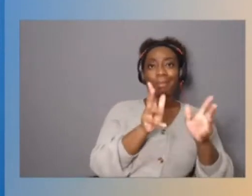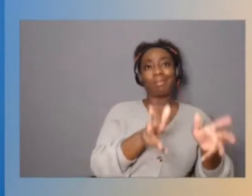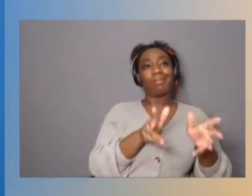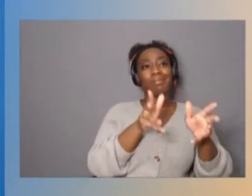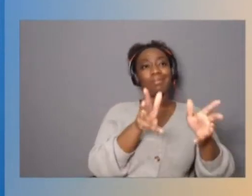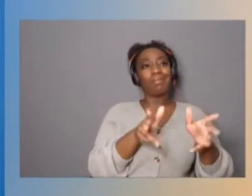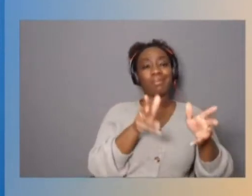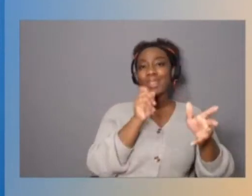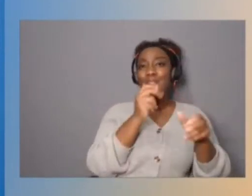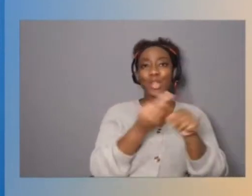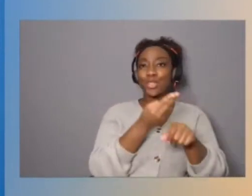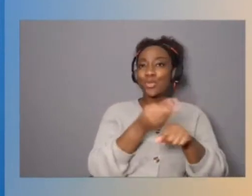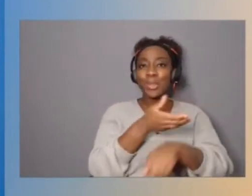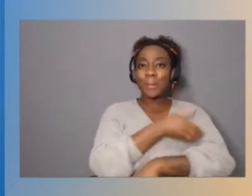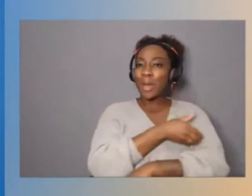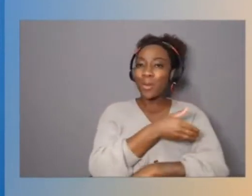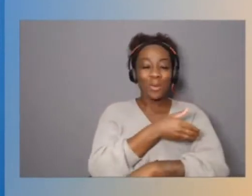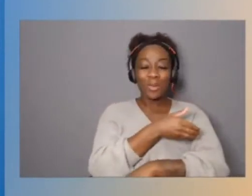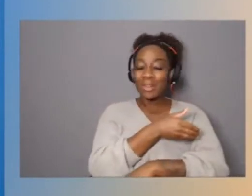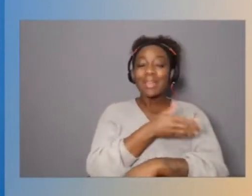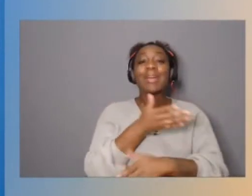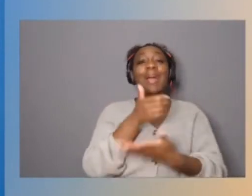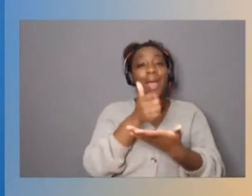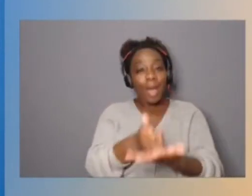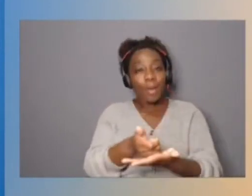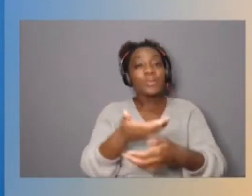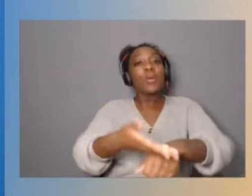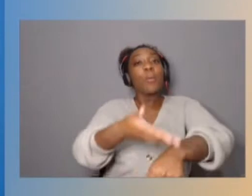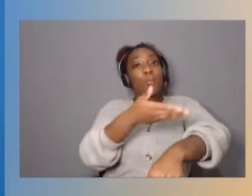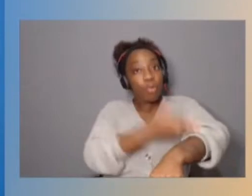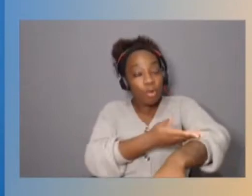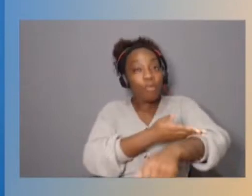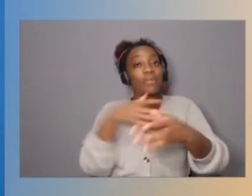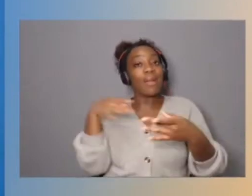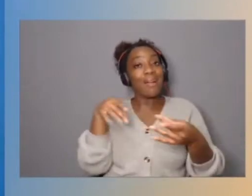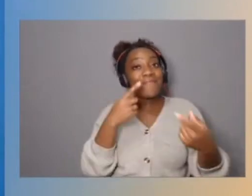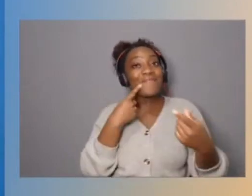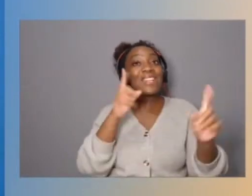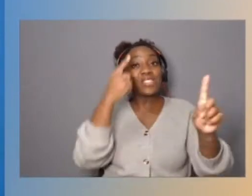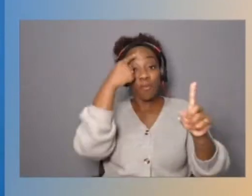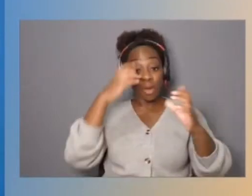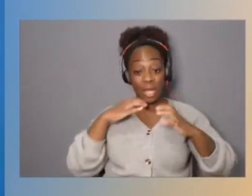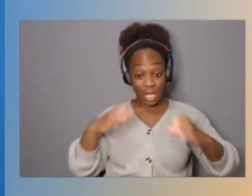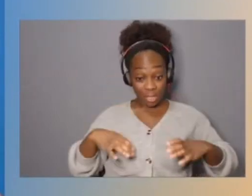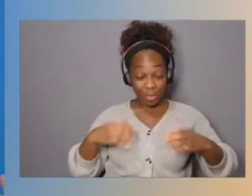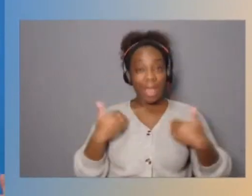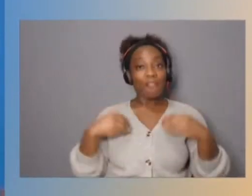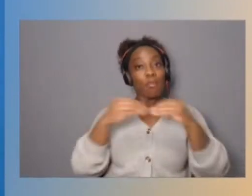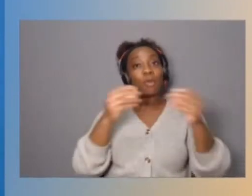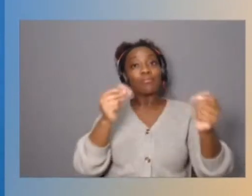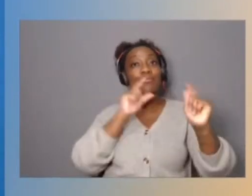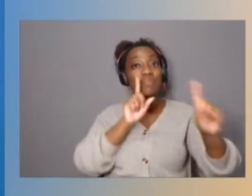It helps increase the efficiency for a customer in getting response as well. - [Roshni] Yeah. We can improve your overall infrastructure efficiency